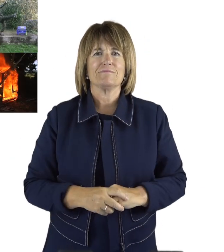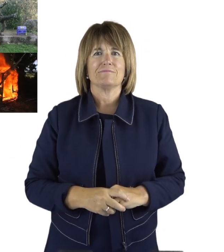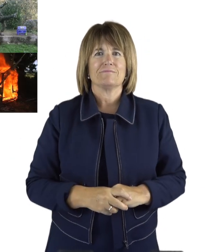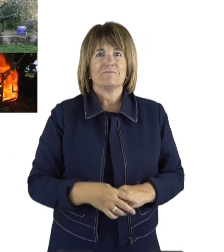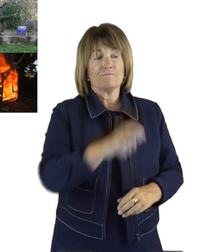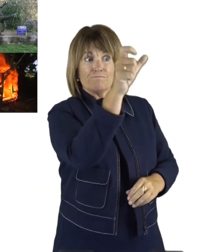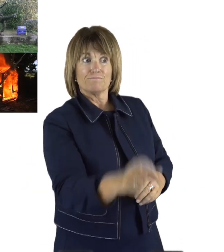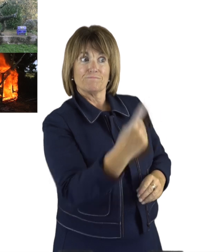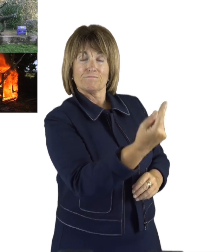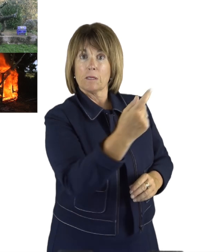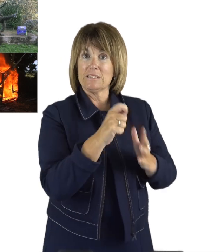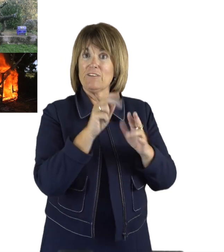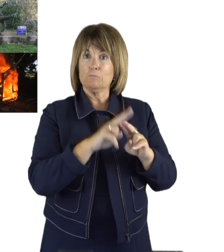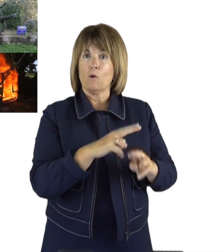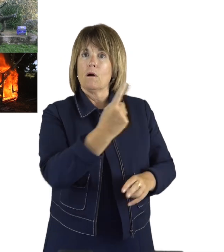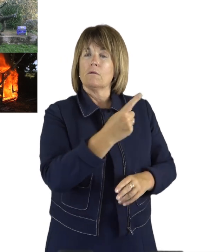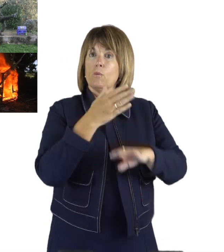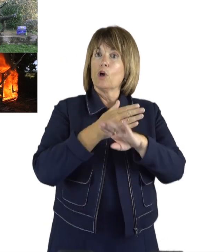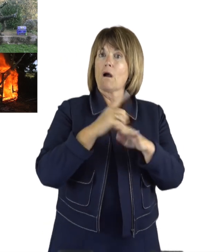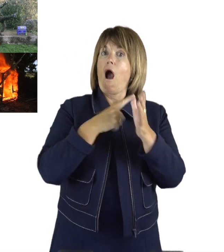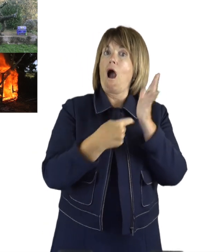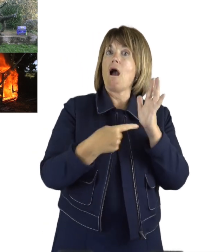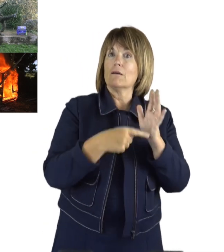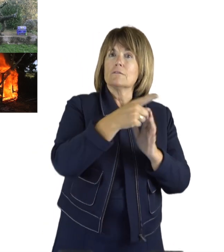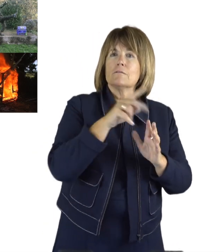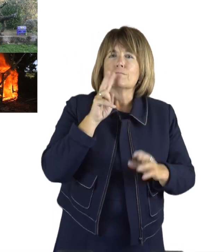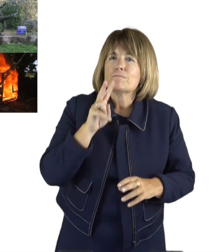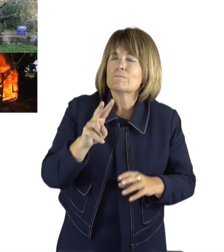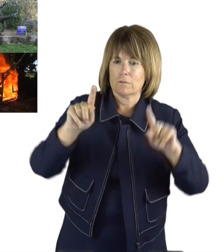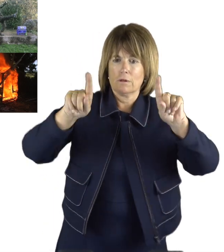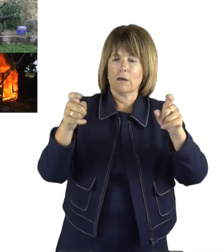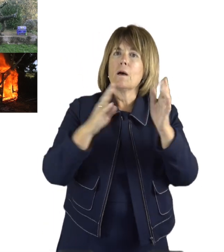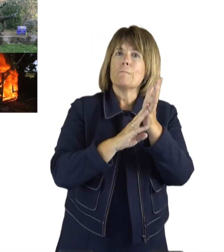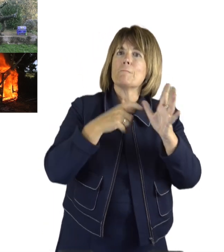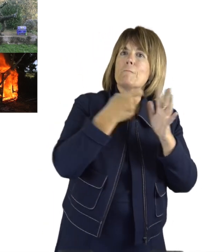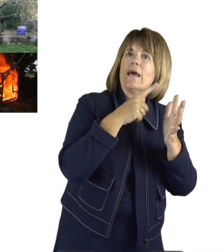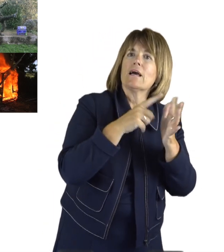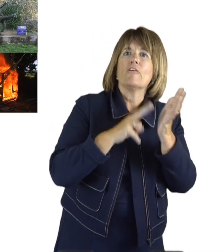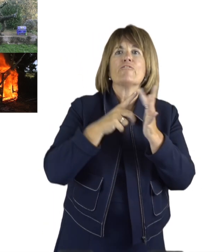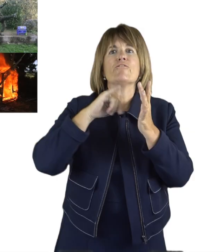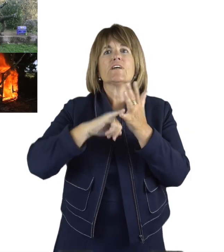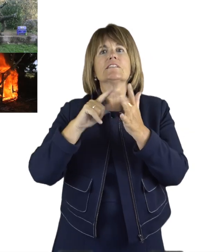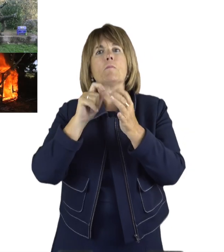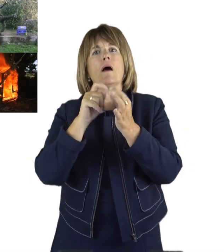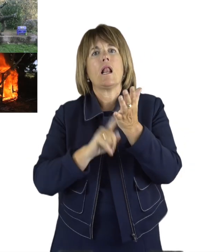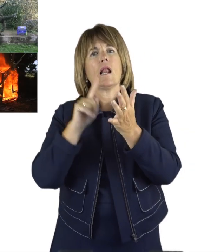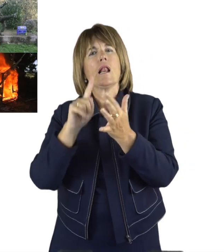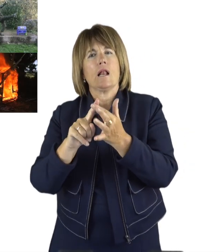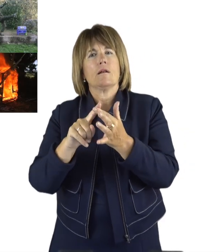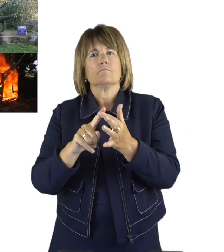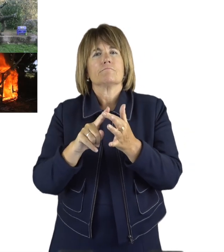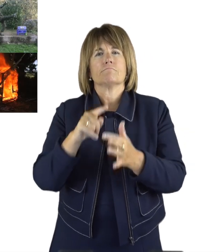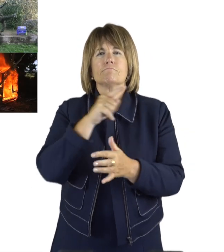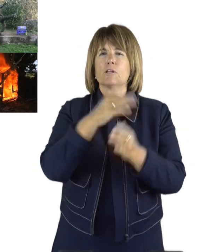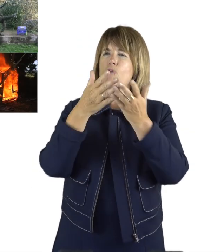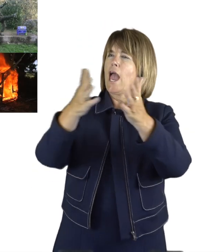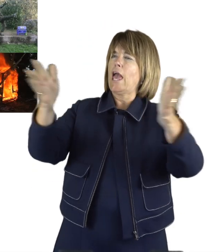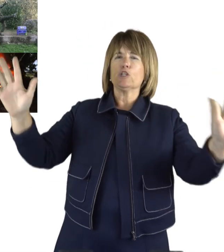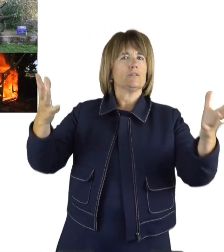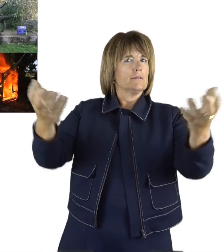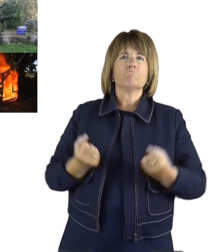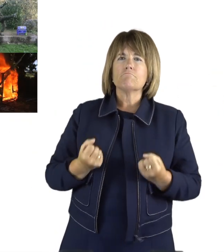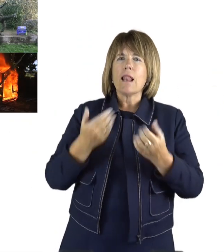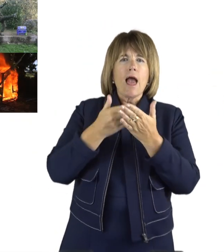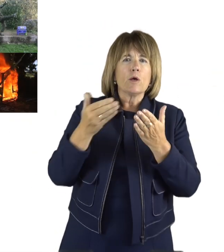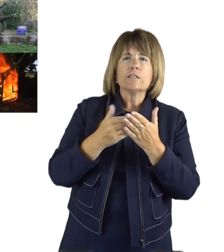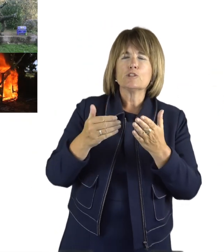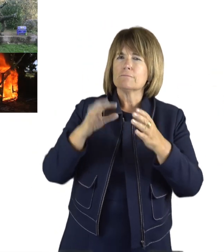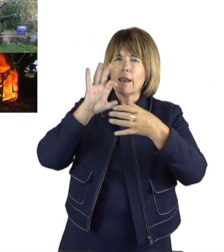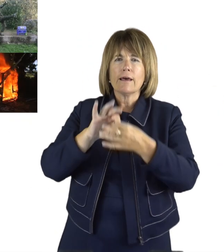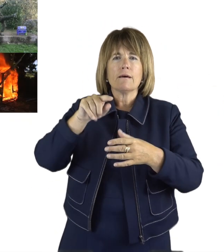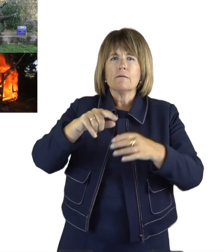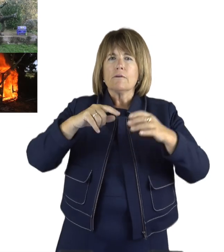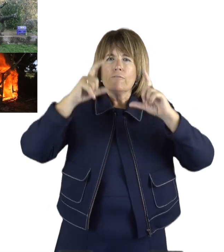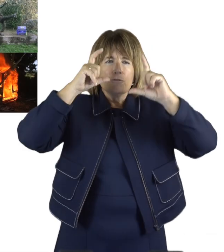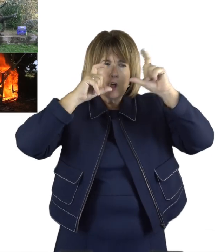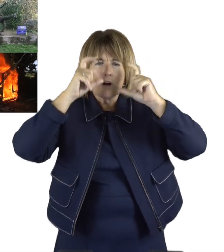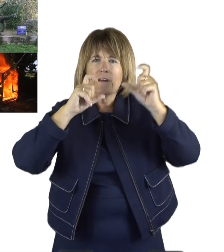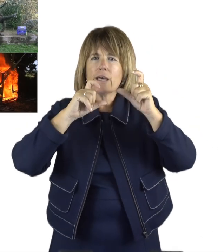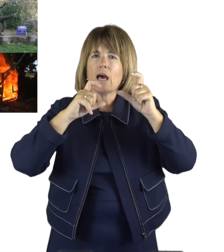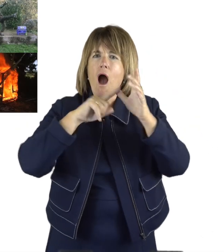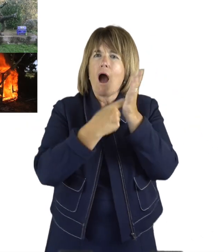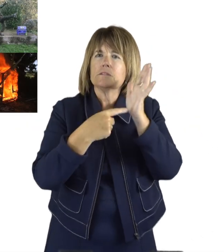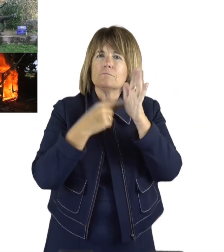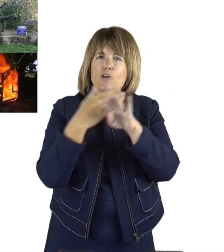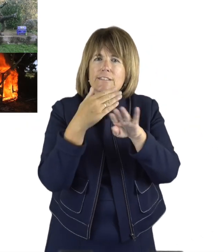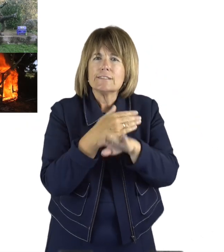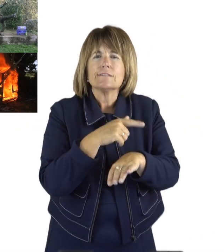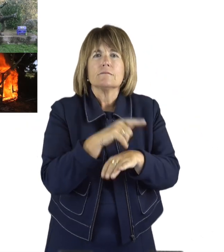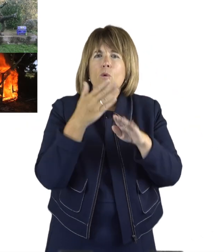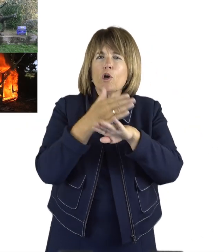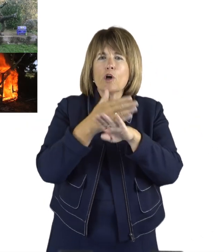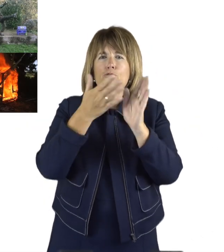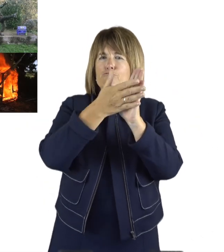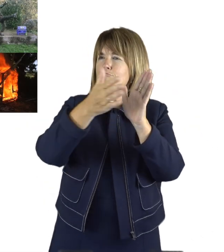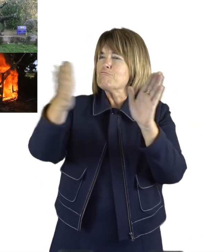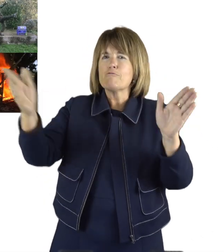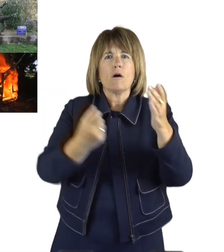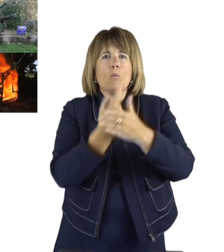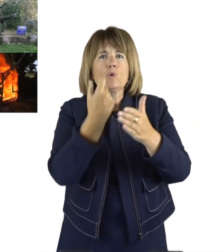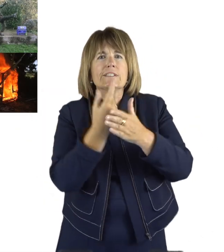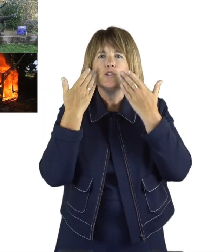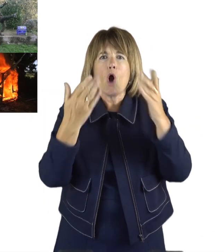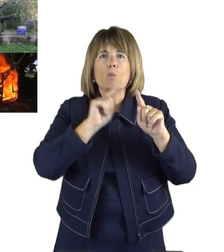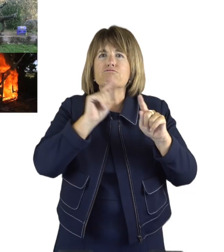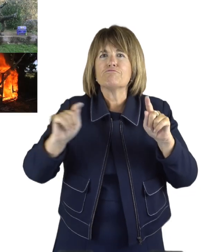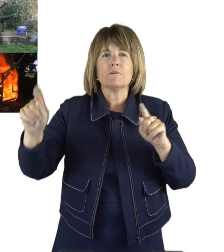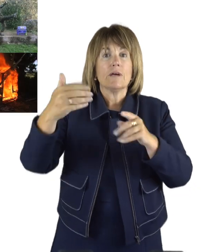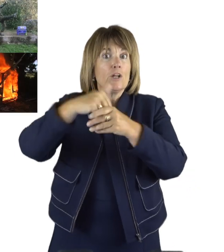Peter Finnemore is an artist who seeks to ‘make visible’, he embraces the broad range and language of photographic art practice, working across a range of platforms;